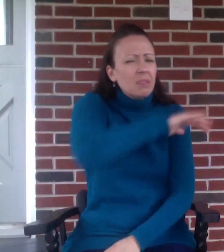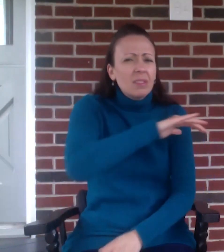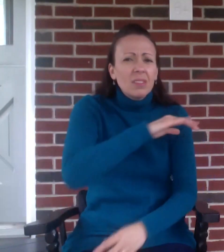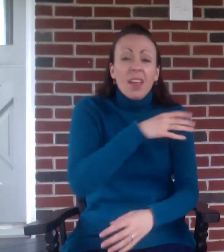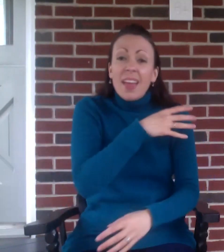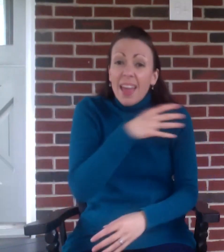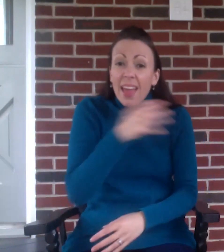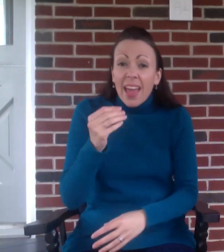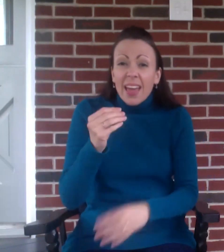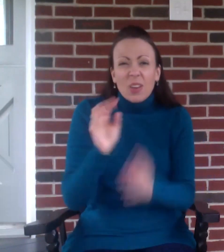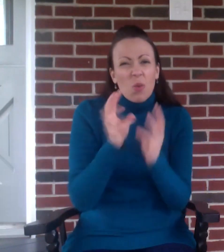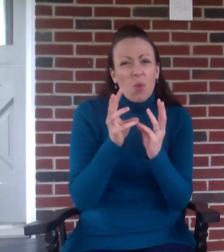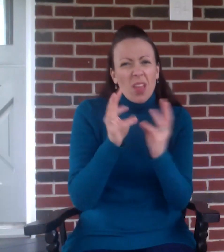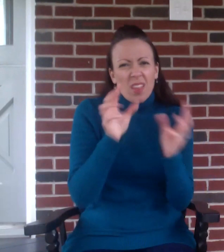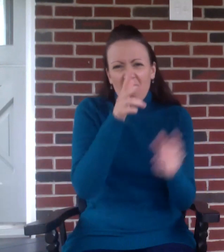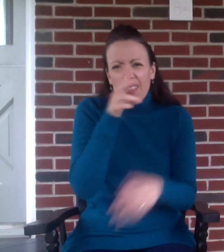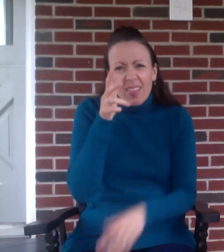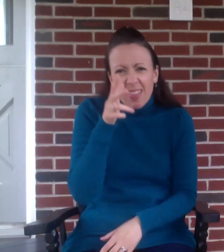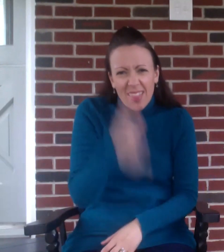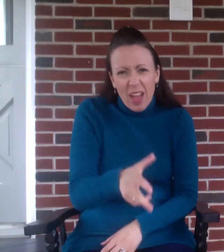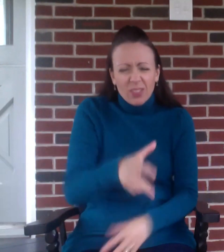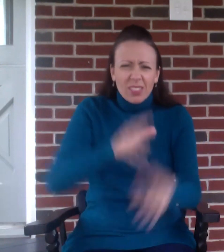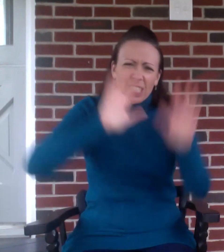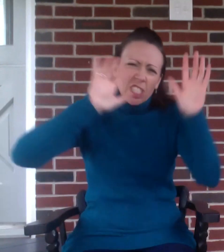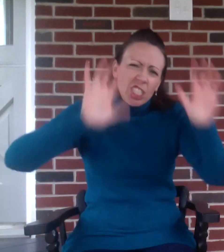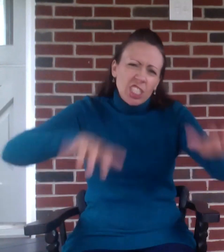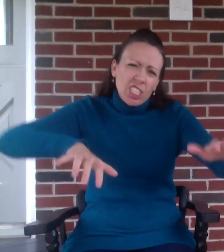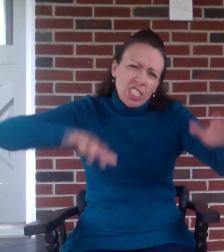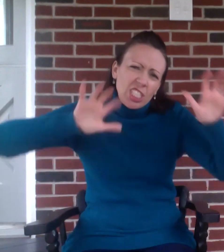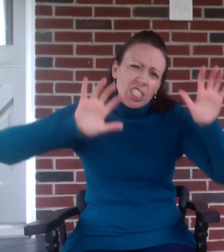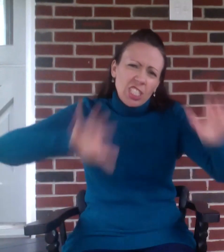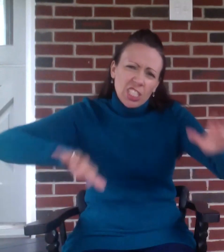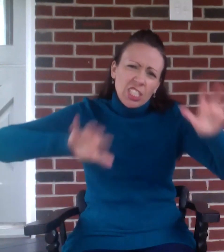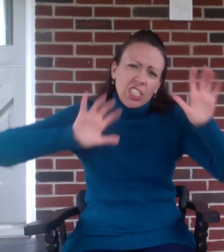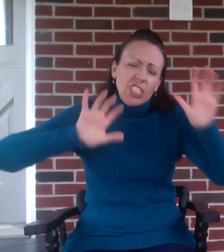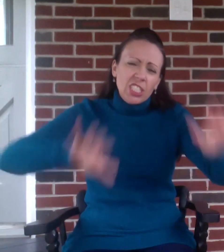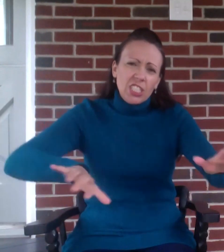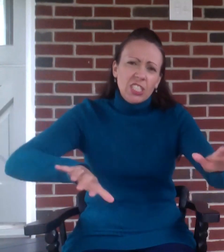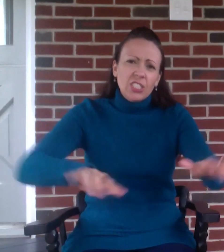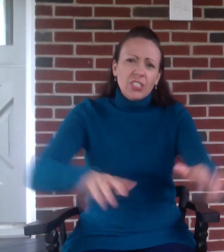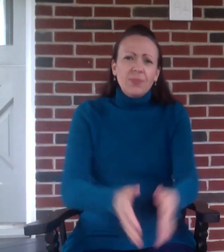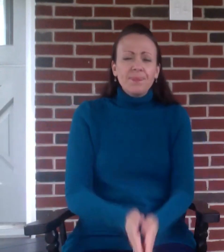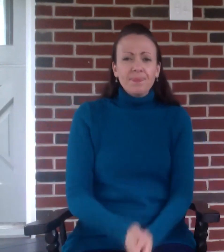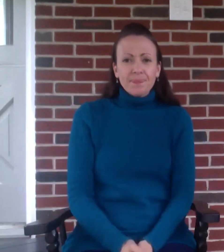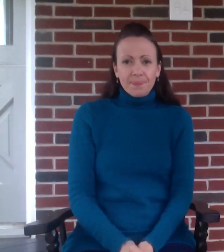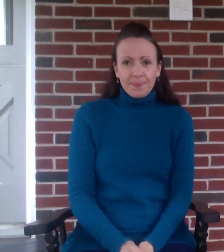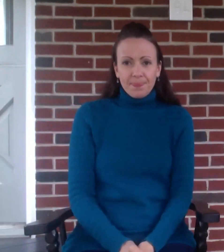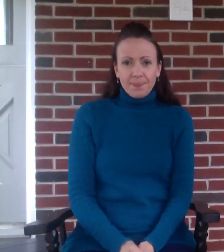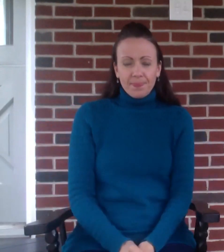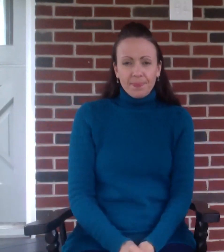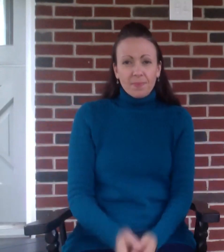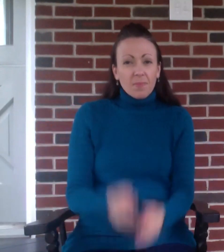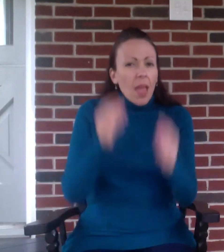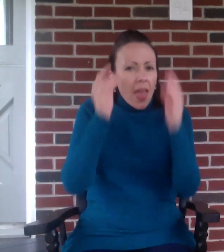Think about that bad weather and I bet you can predict that it might be rainy or snowy, and if you did, you were correct.